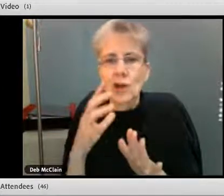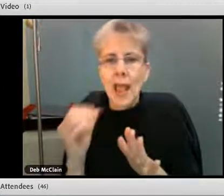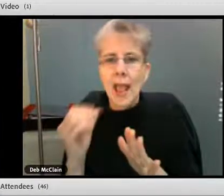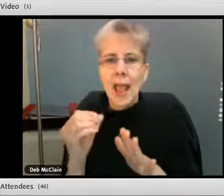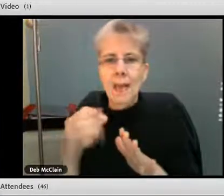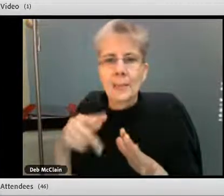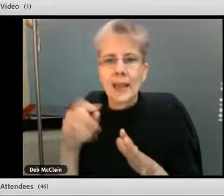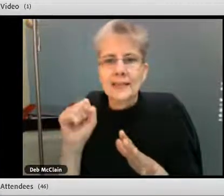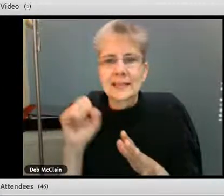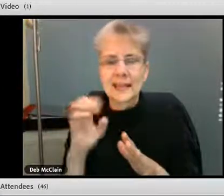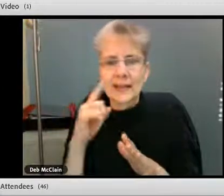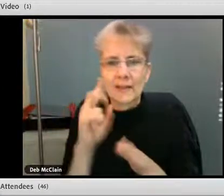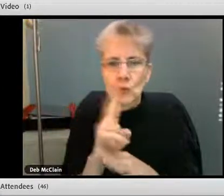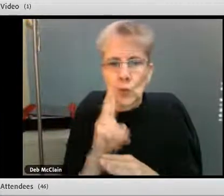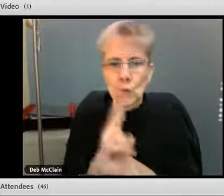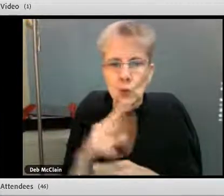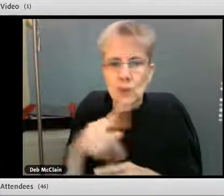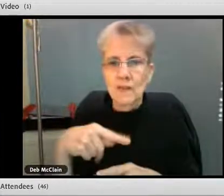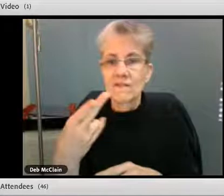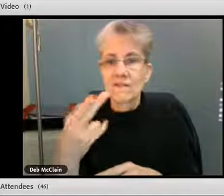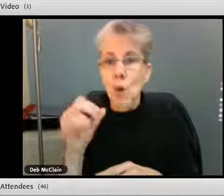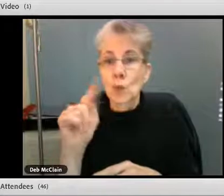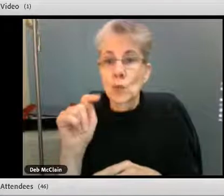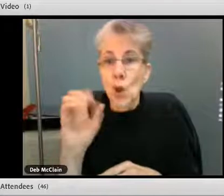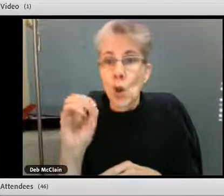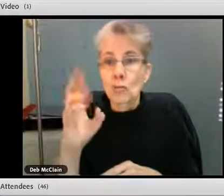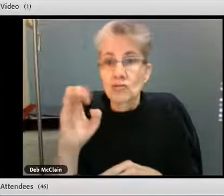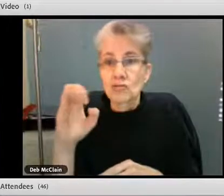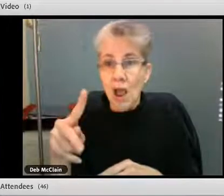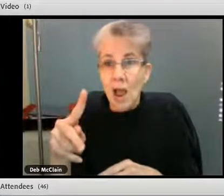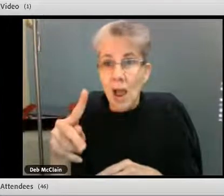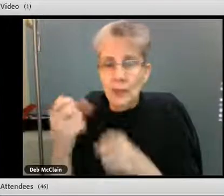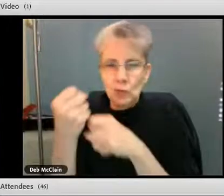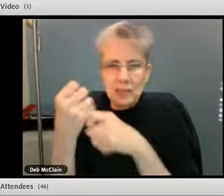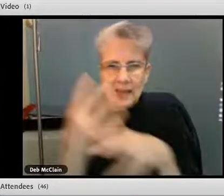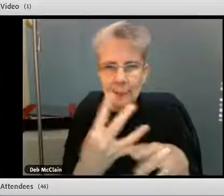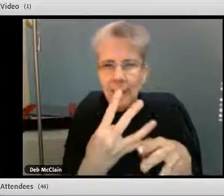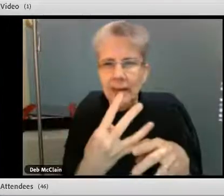And then you can also just imbed it straight into your website.